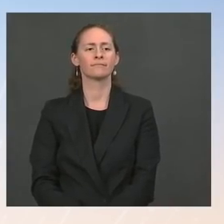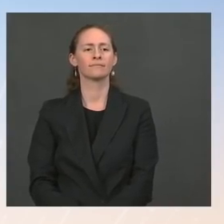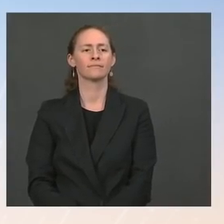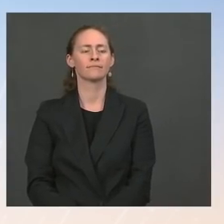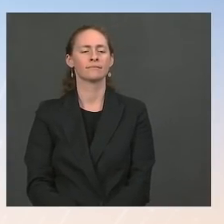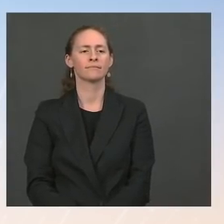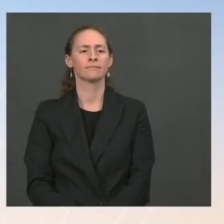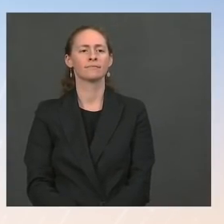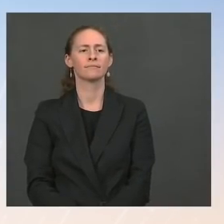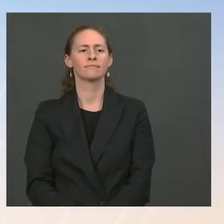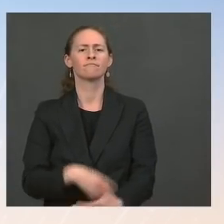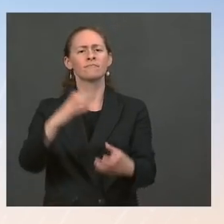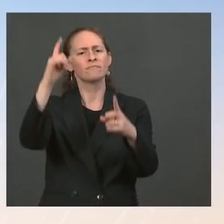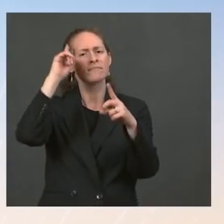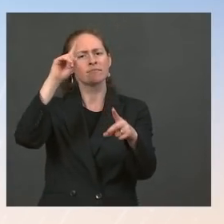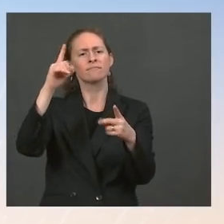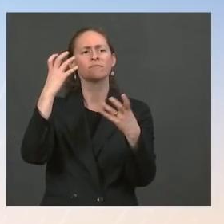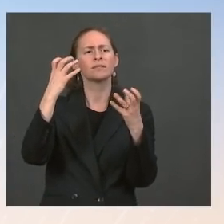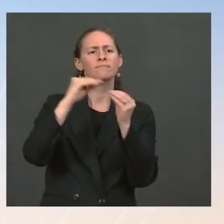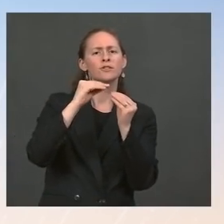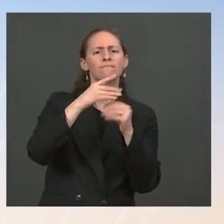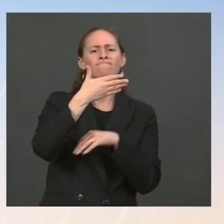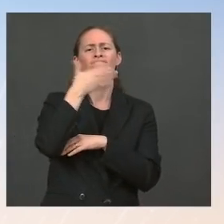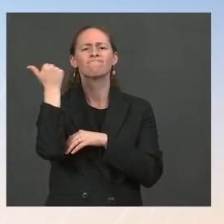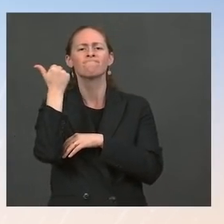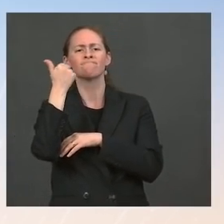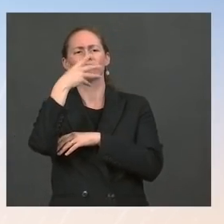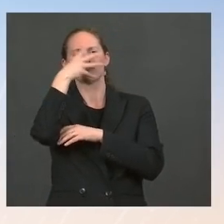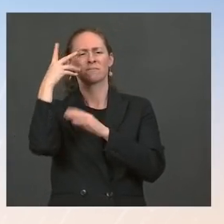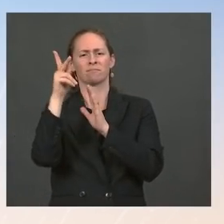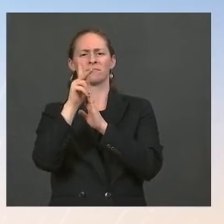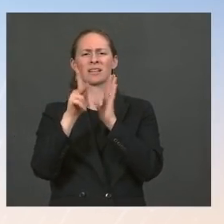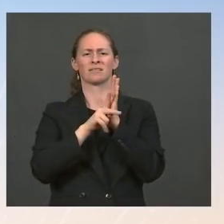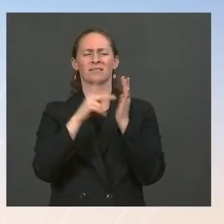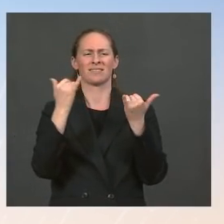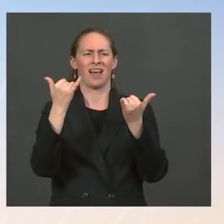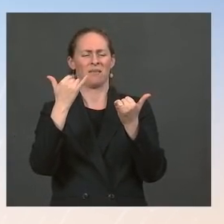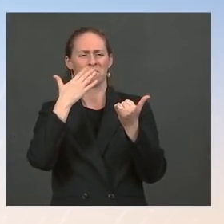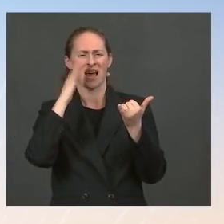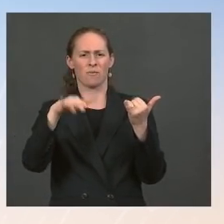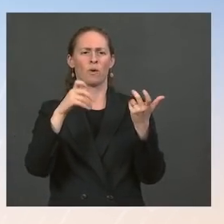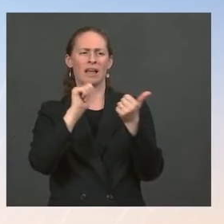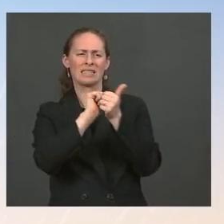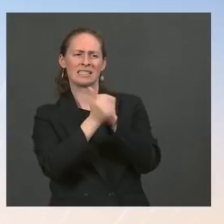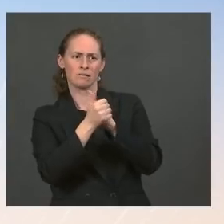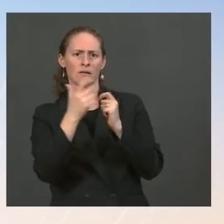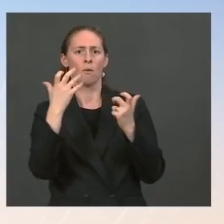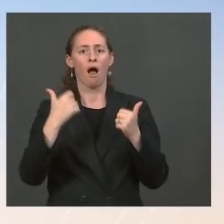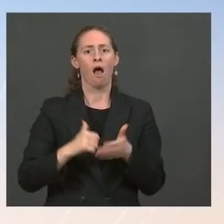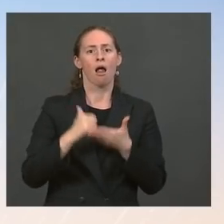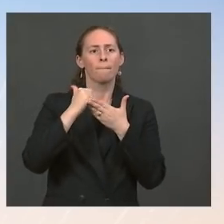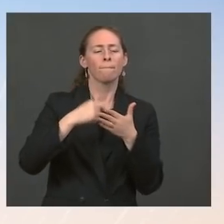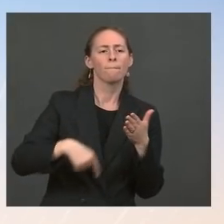in order to have fundamental change that is going to make people's lives better, that is going to fix broken systems,